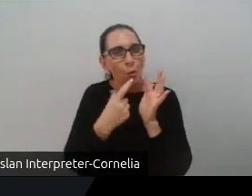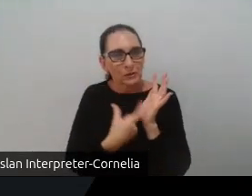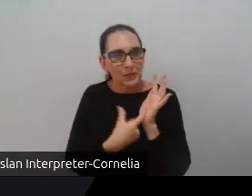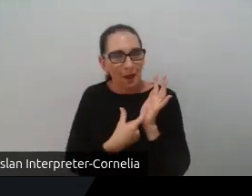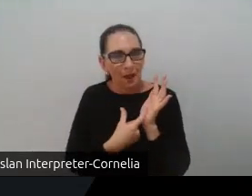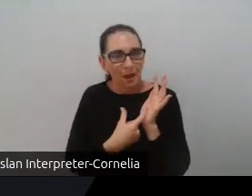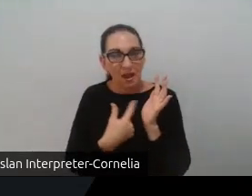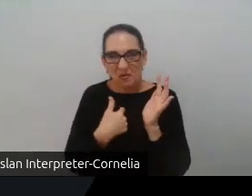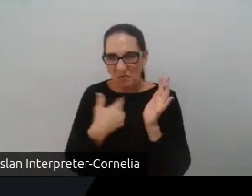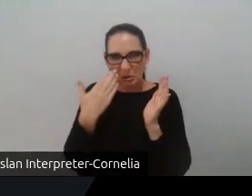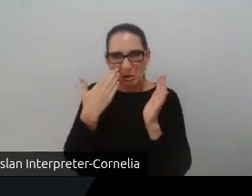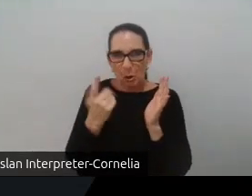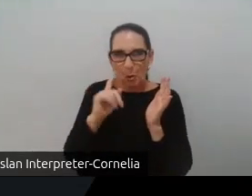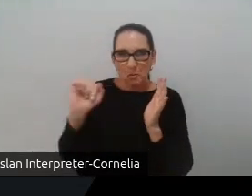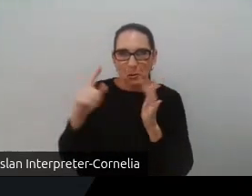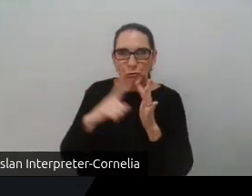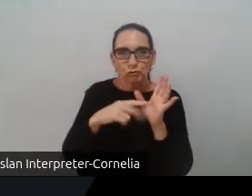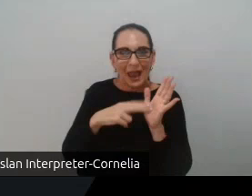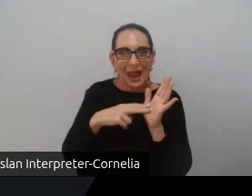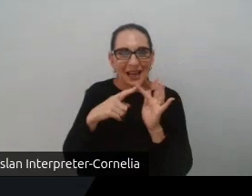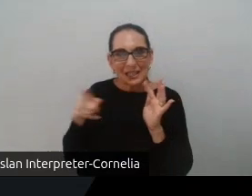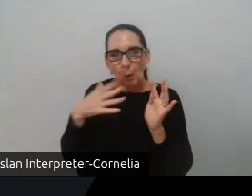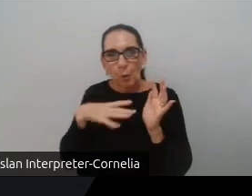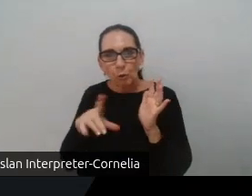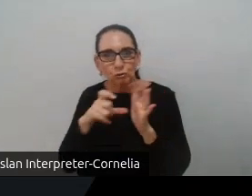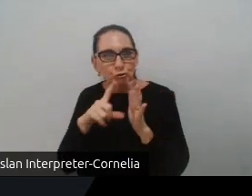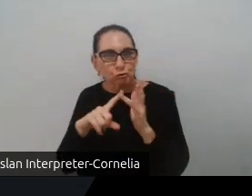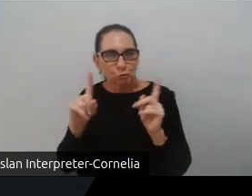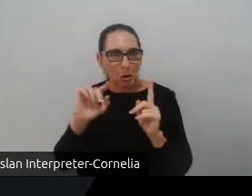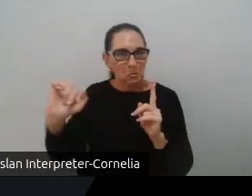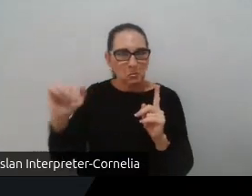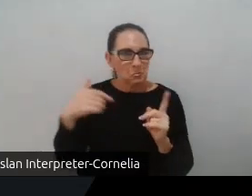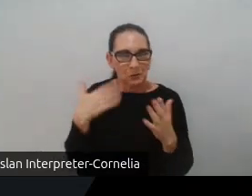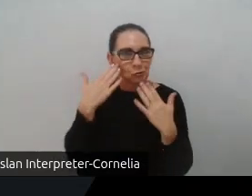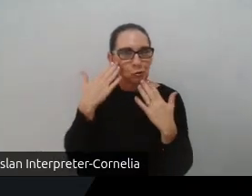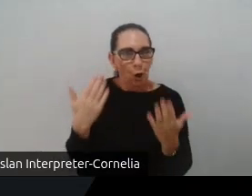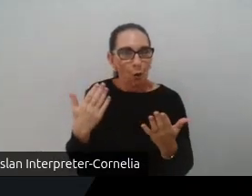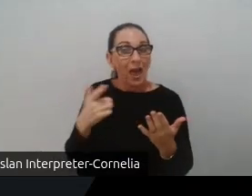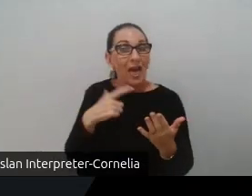Jane wants to do or where she's at. So, this is why it's important to see whether it's a current